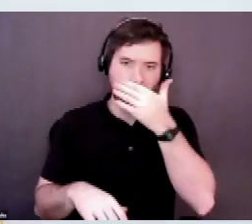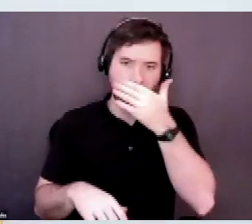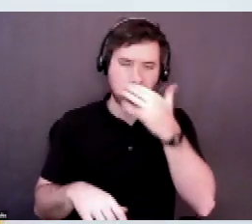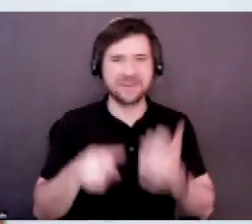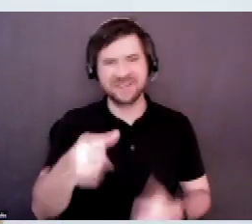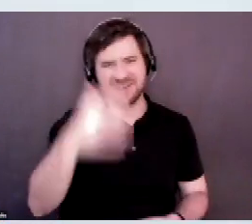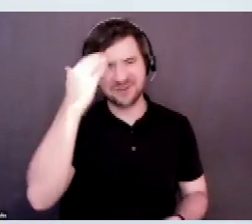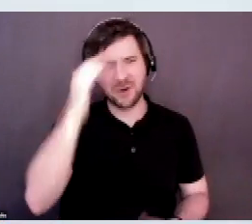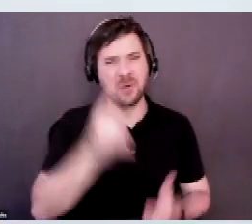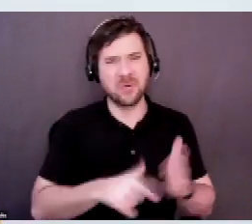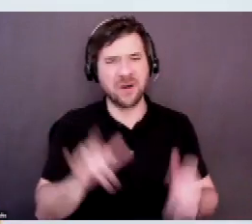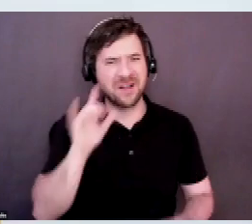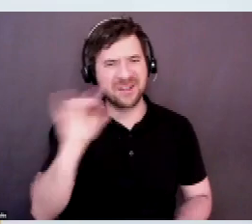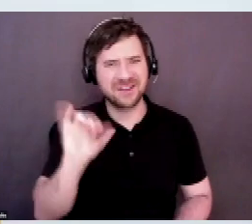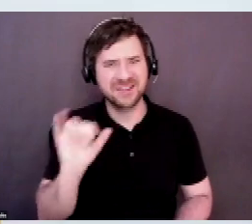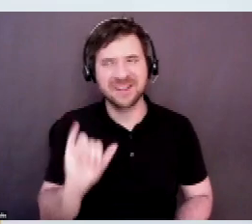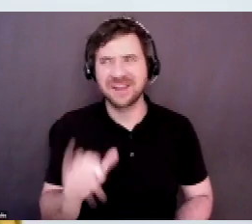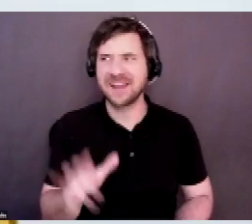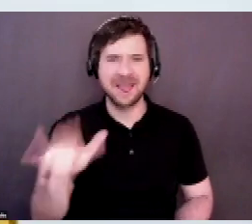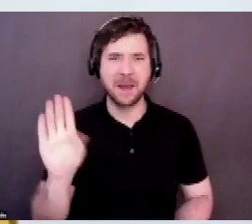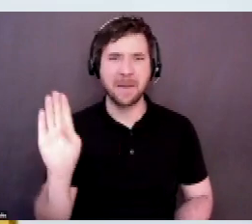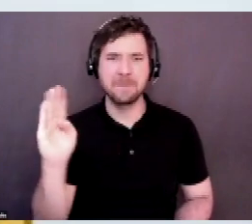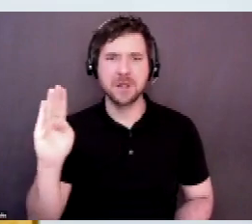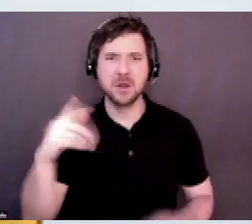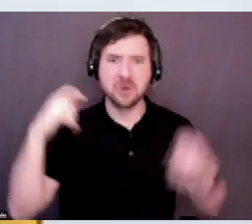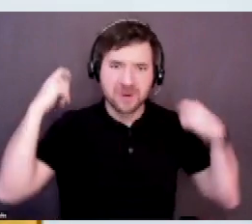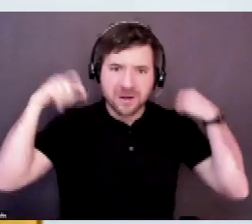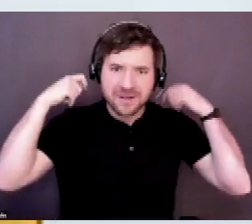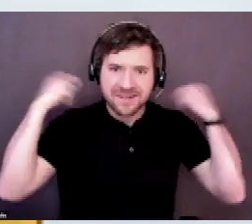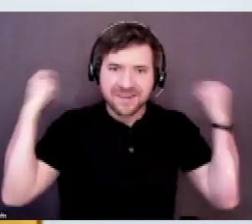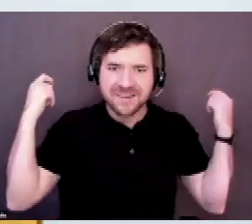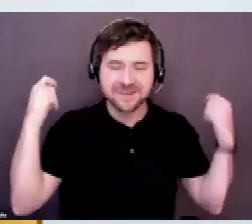And I said if you don't have scissors I have them